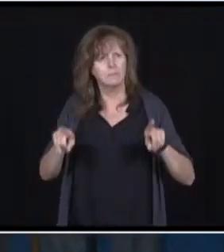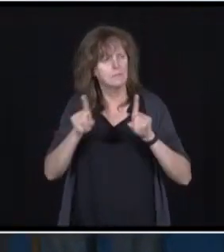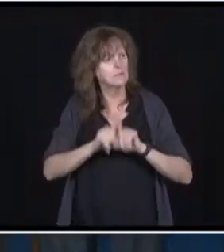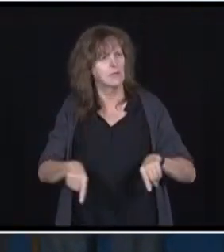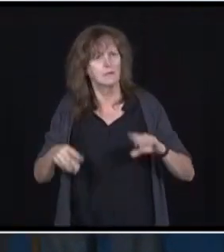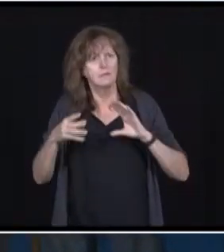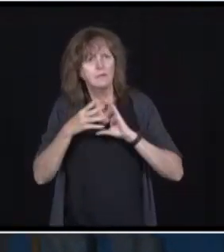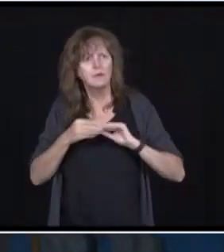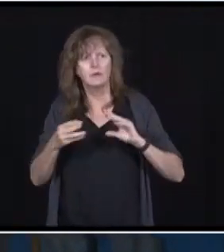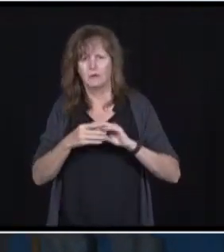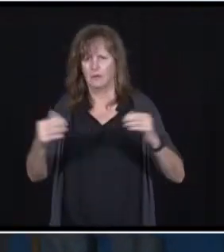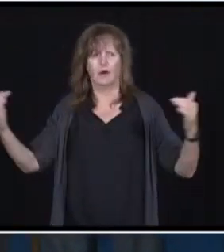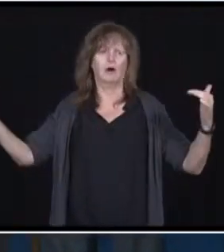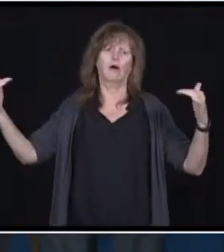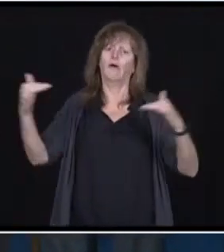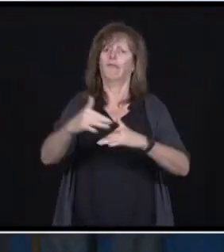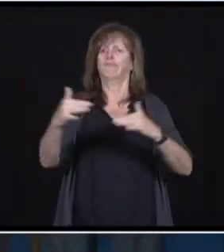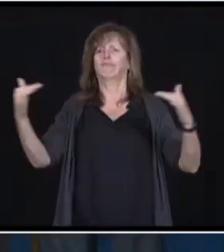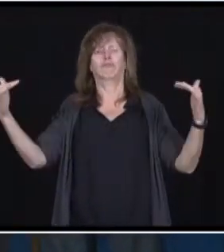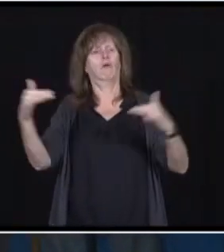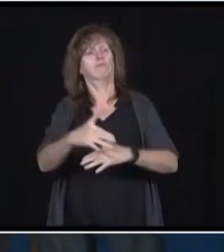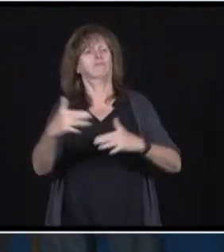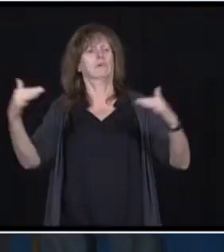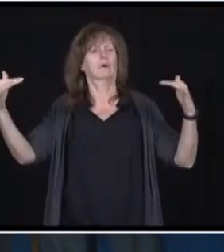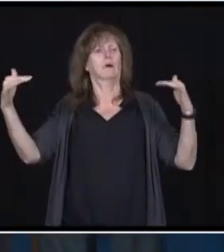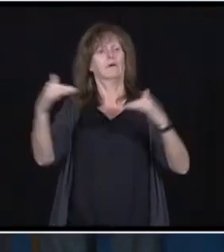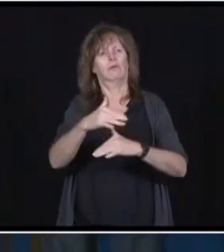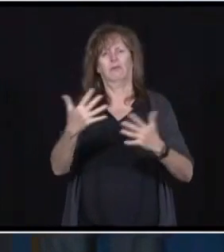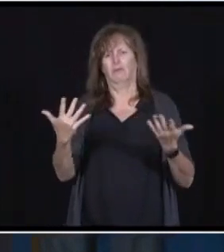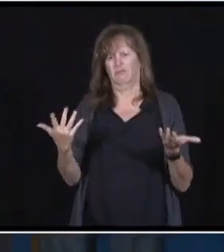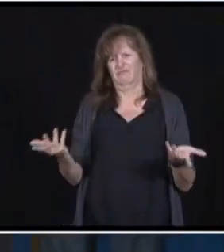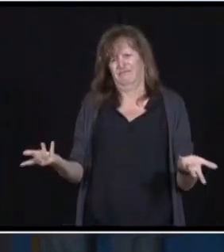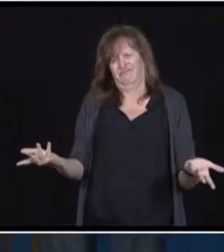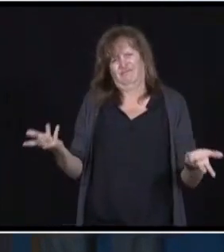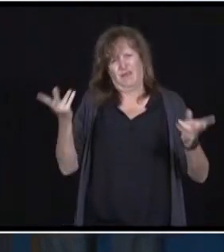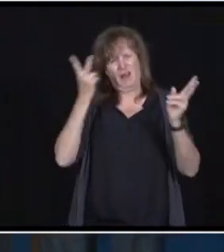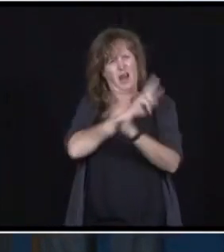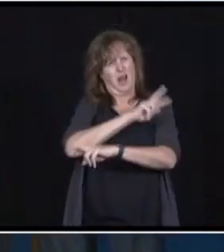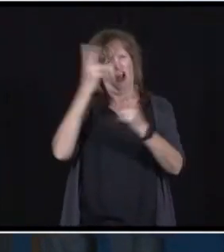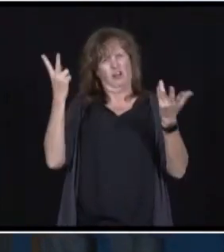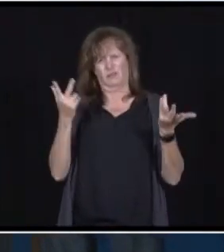I talked to other chief medical officers across the province, I'm hearing the same story.